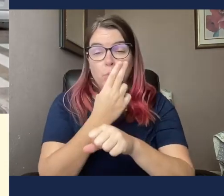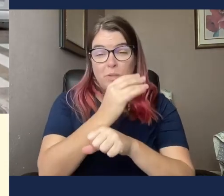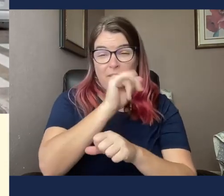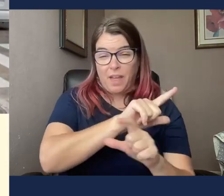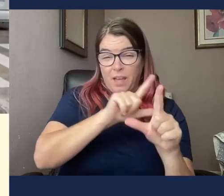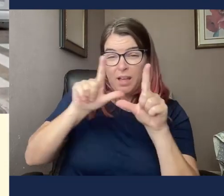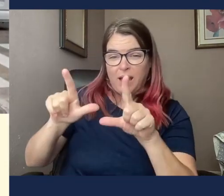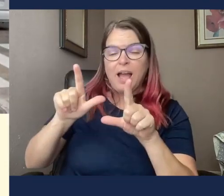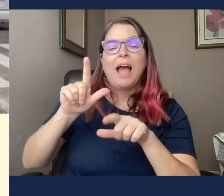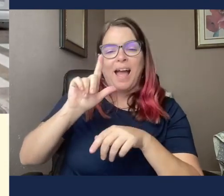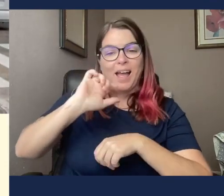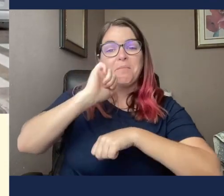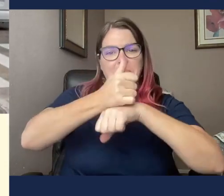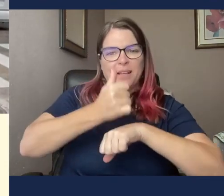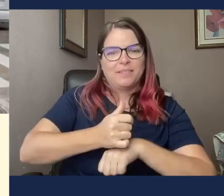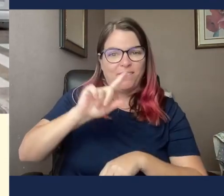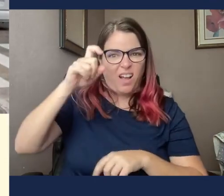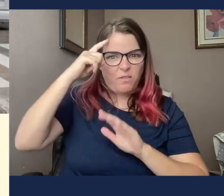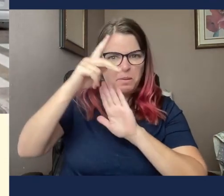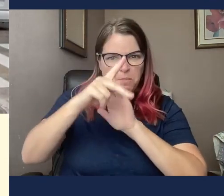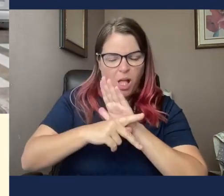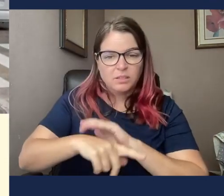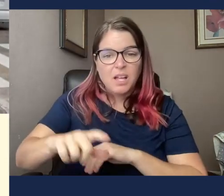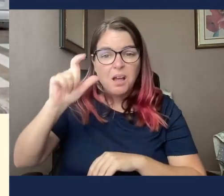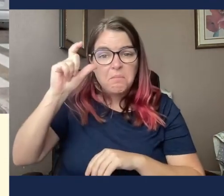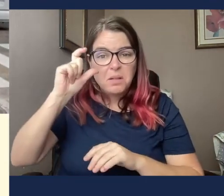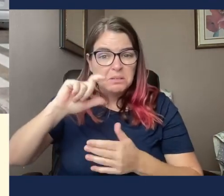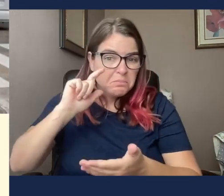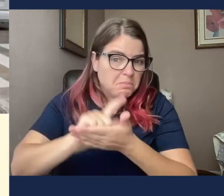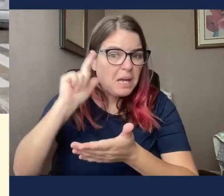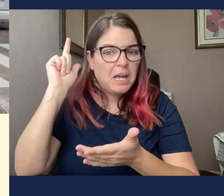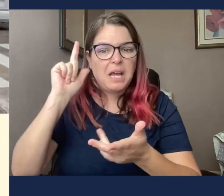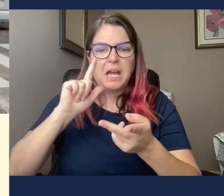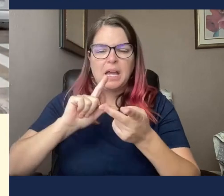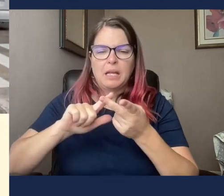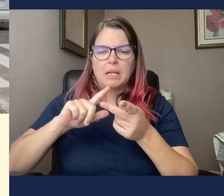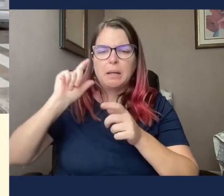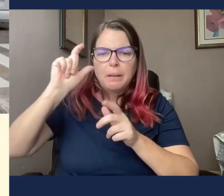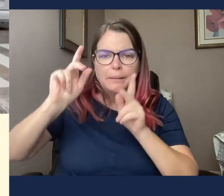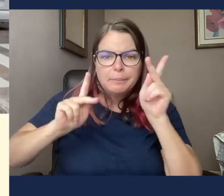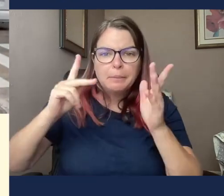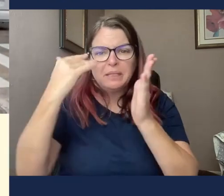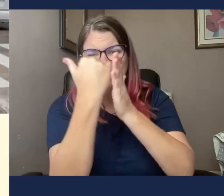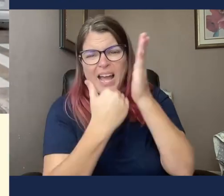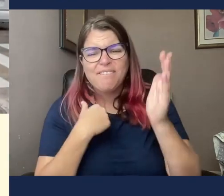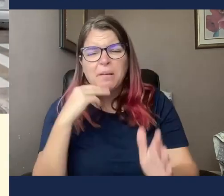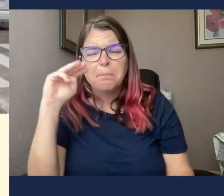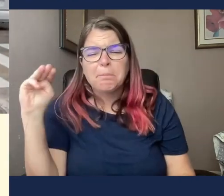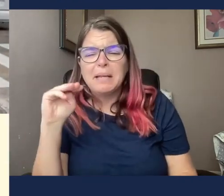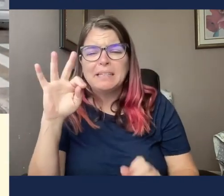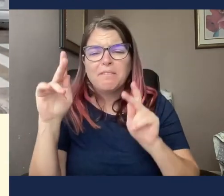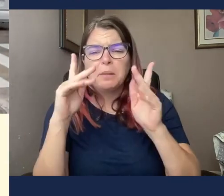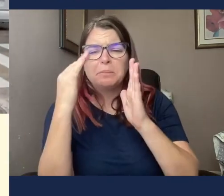the third is that Islam is monolithic, so basically